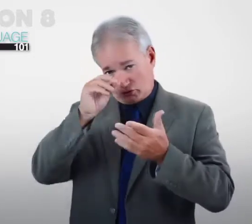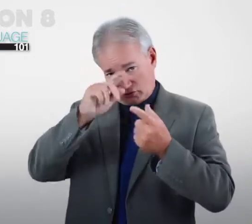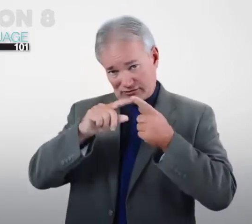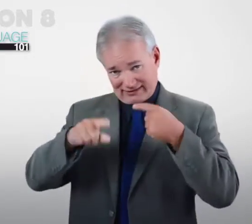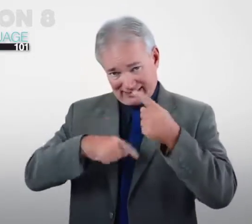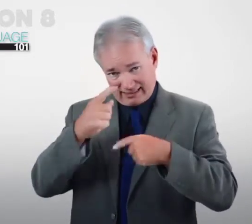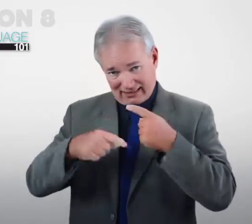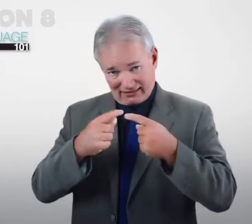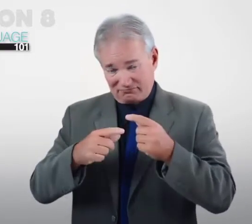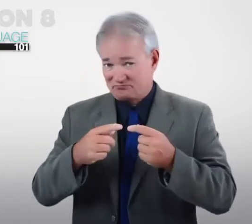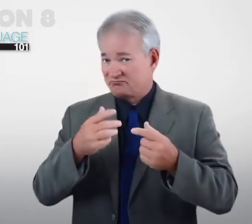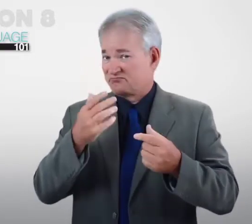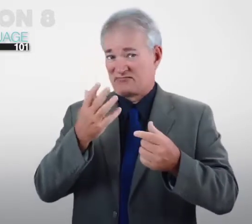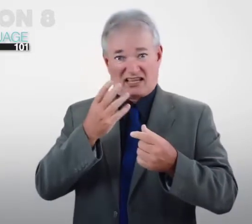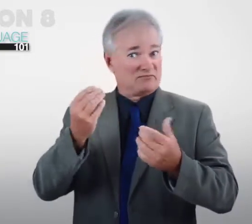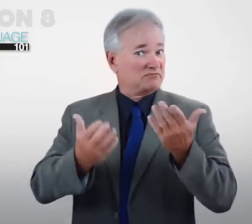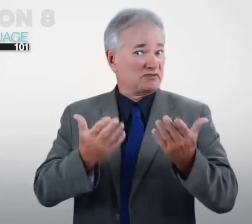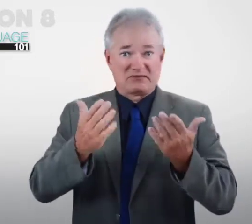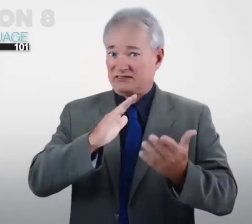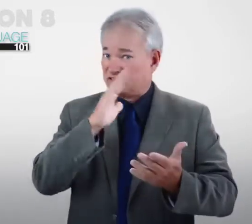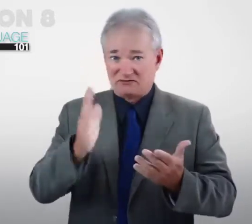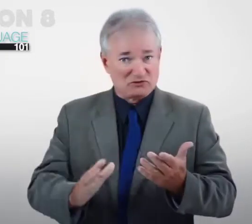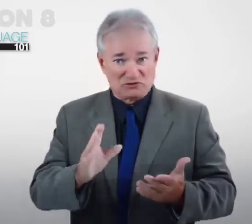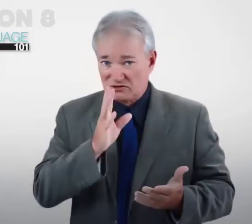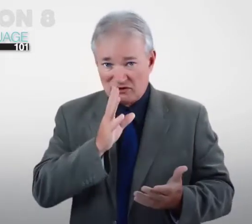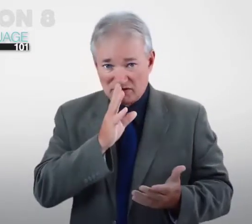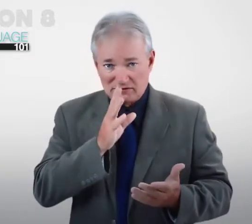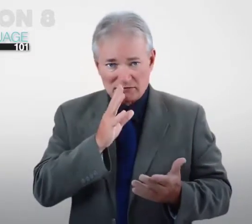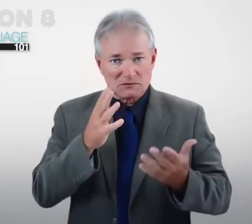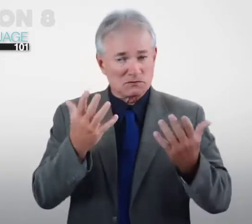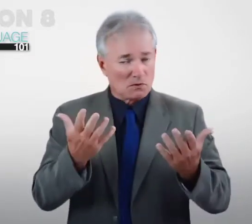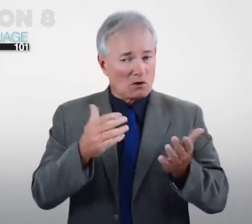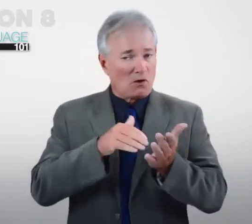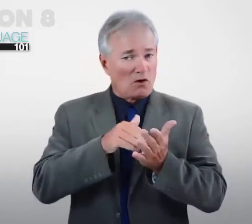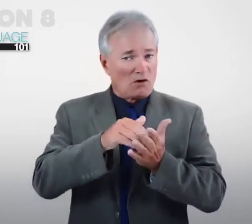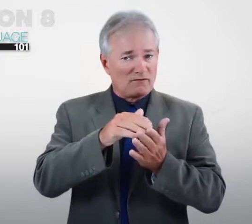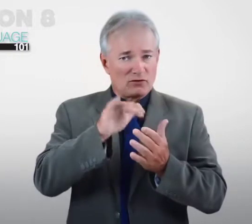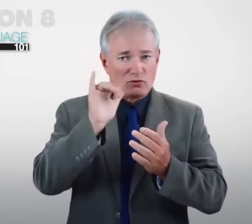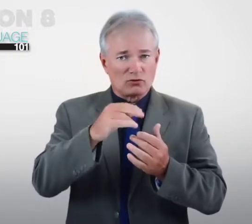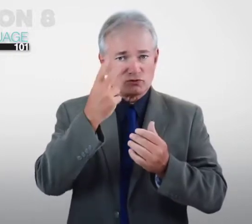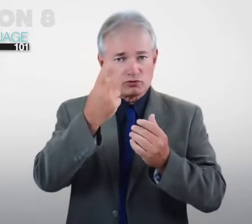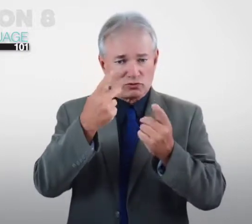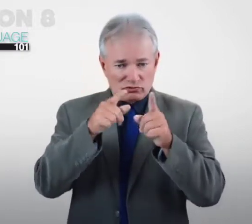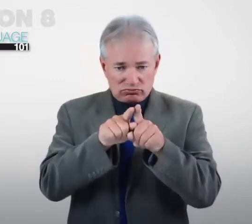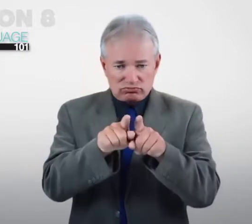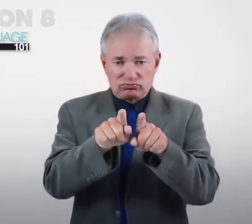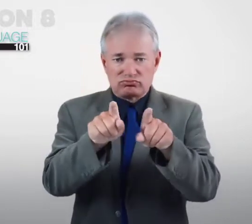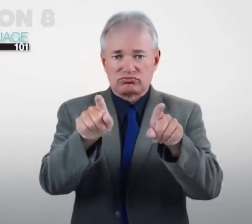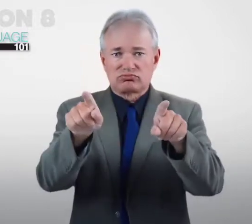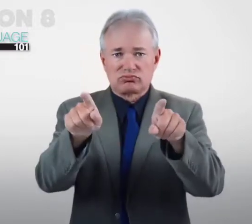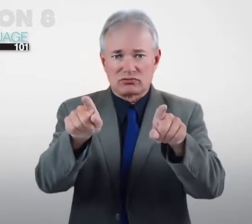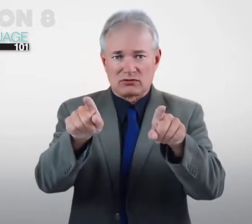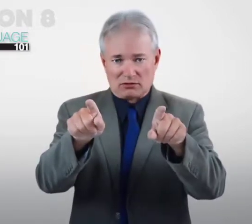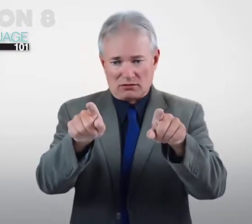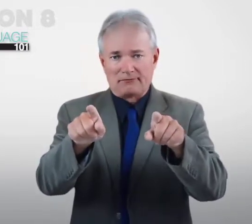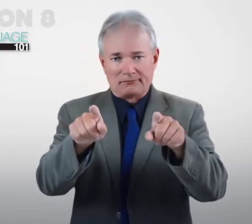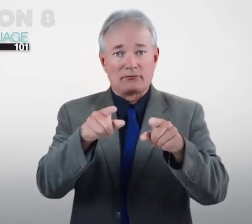they learn how to sign. Maybe some children are raised without English at all